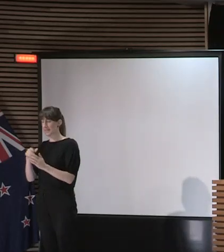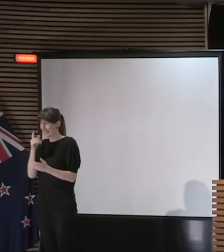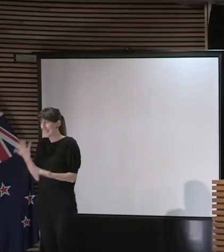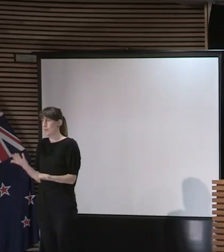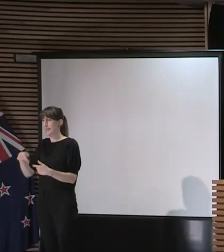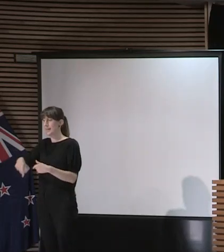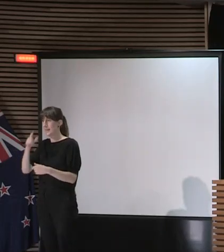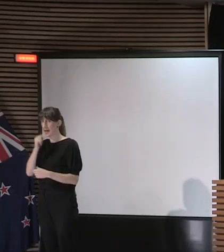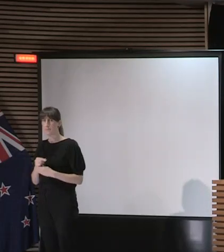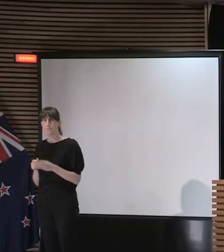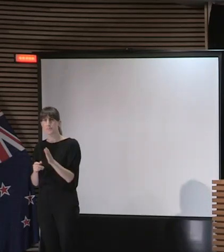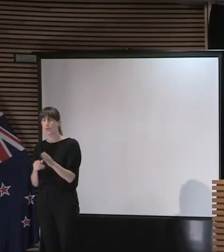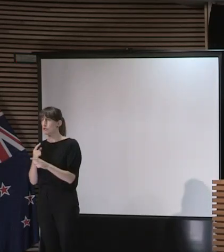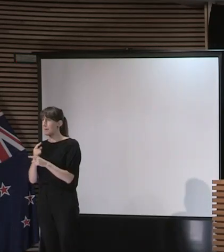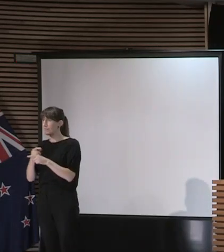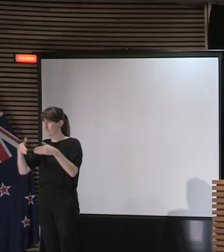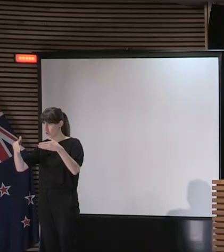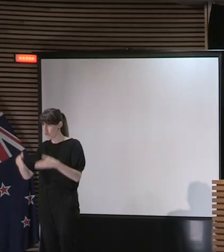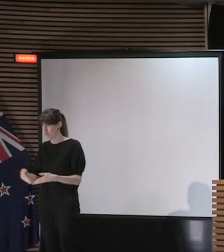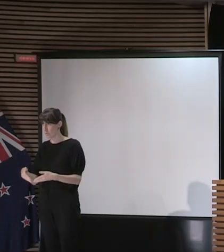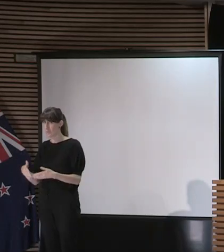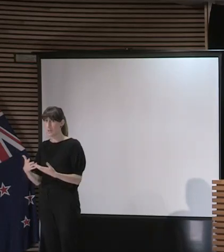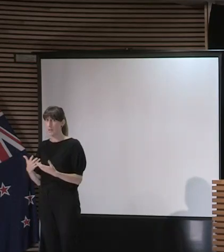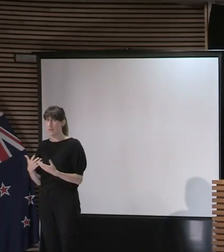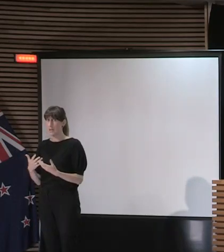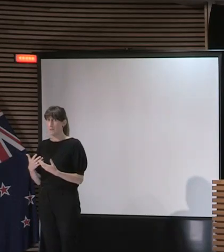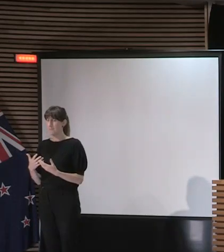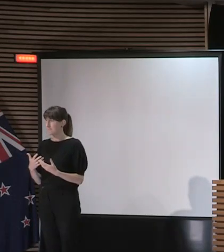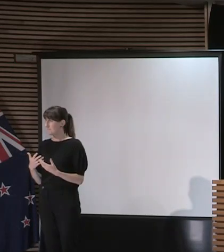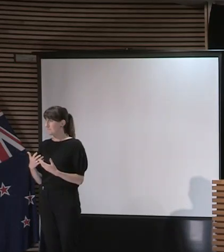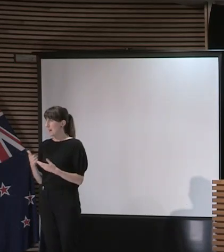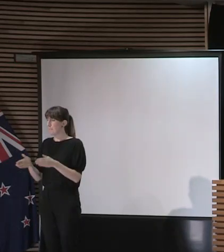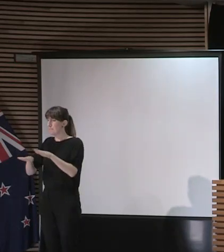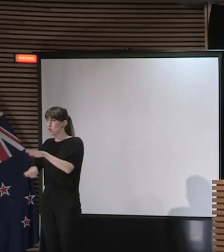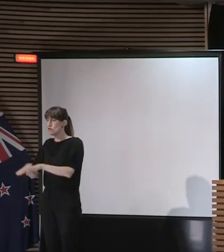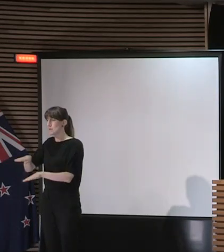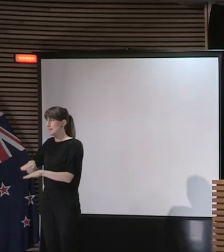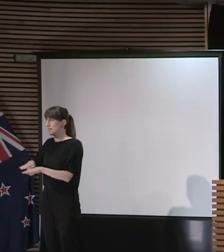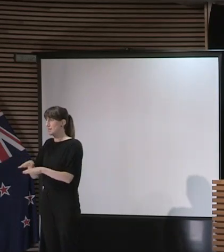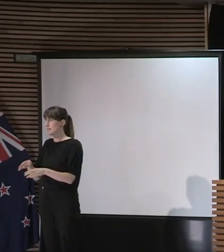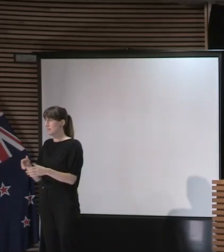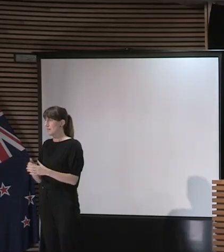A viewer wants to know about cemeteries and whether they'll be open under Level 3,